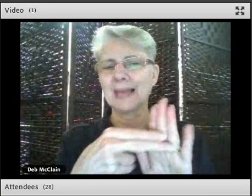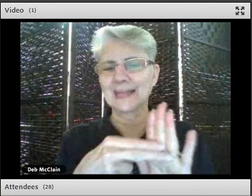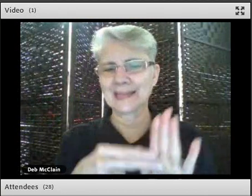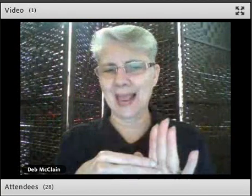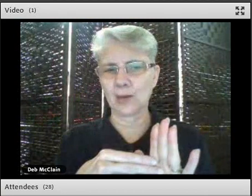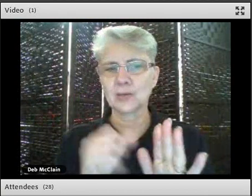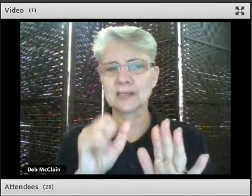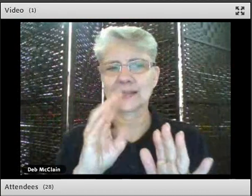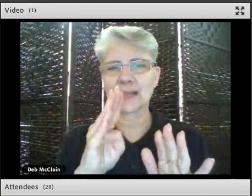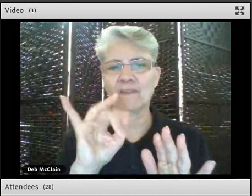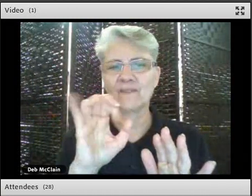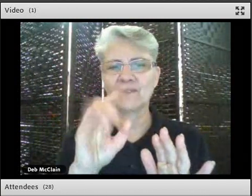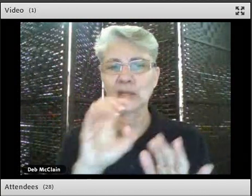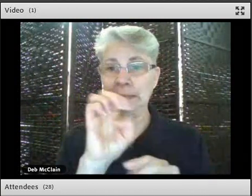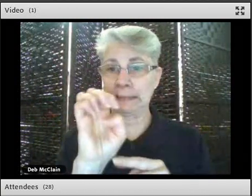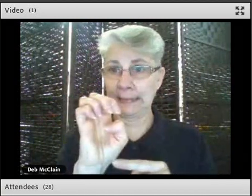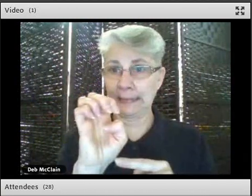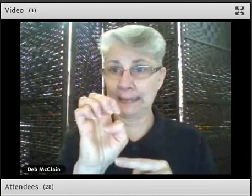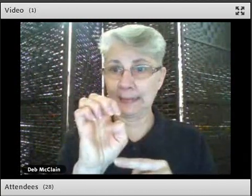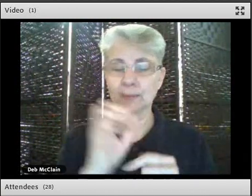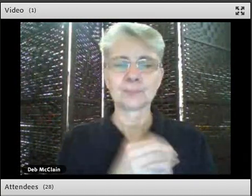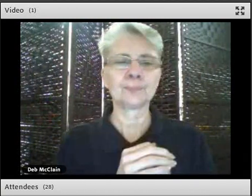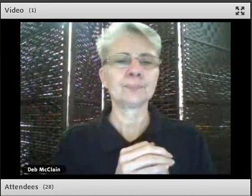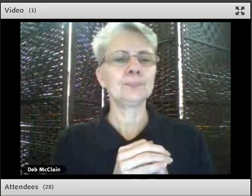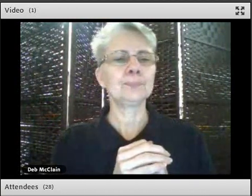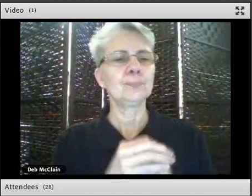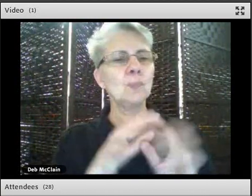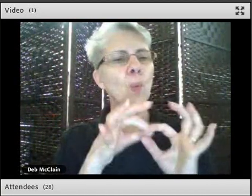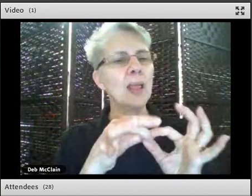We have to use the terms that are provided an Appendix I